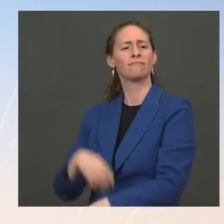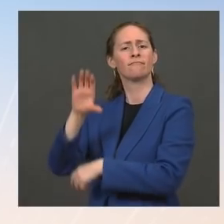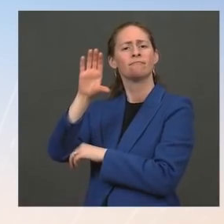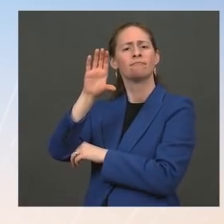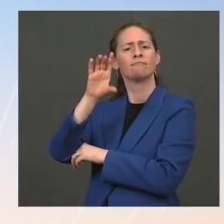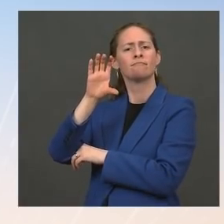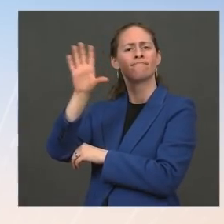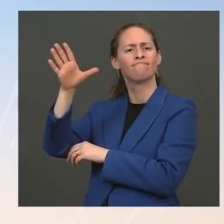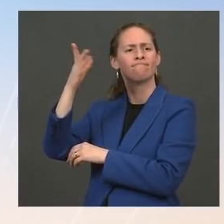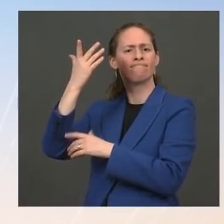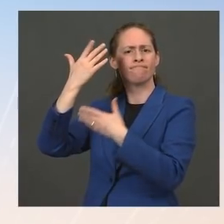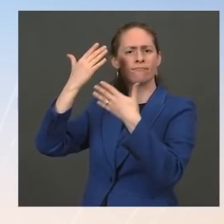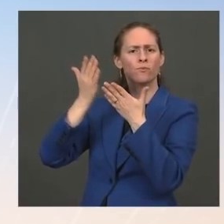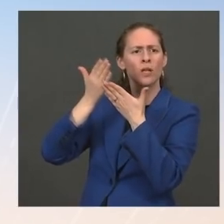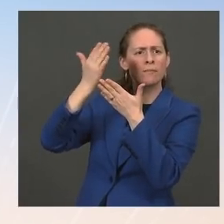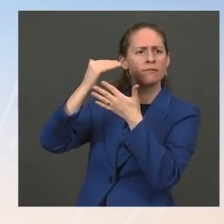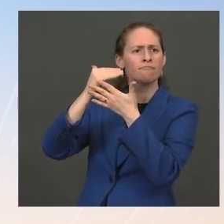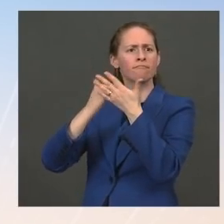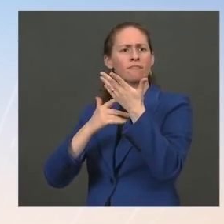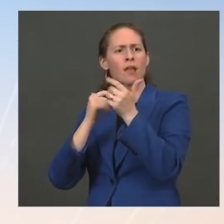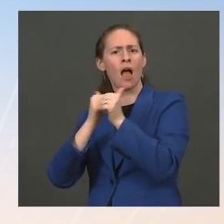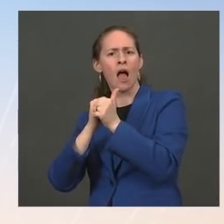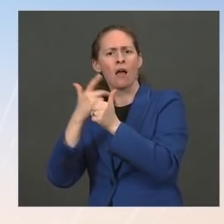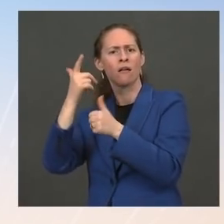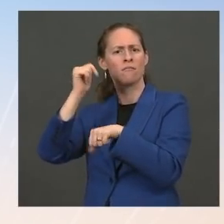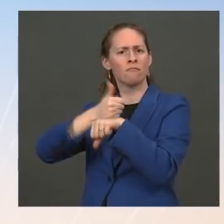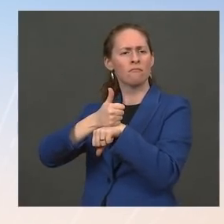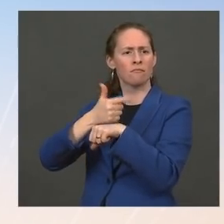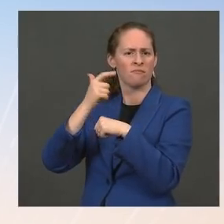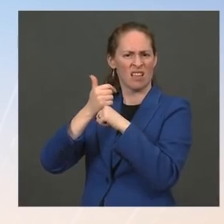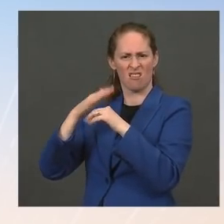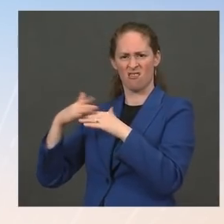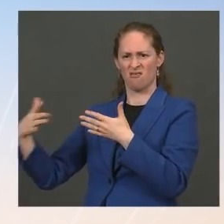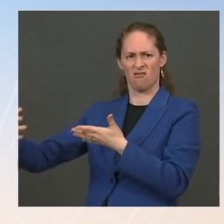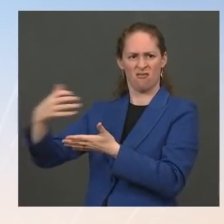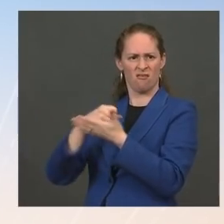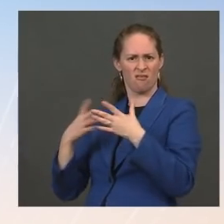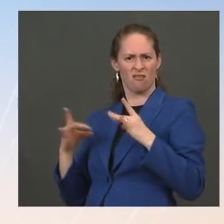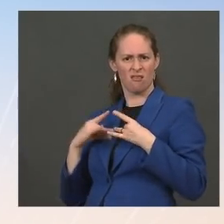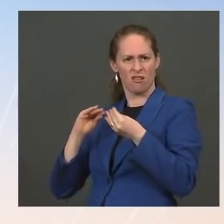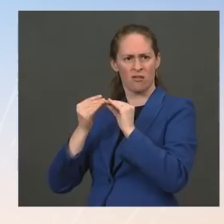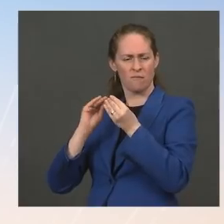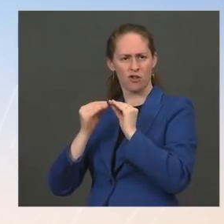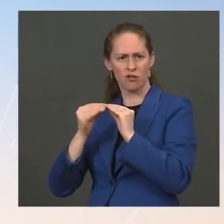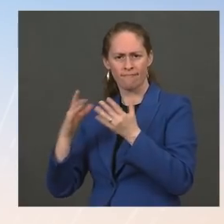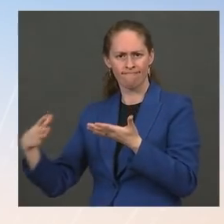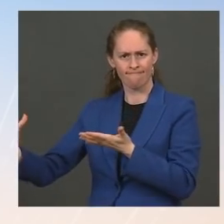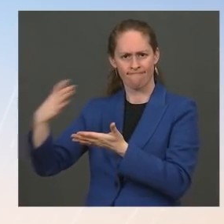were in their -- in Washington, D.C., as have other communities across the country. We continue to recommend